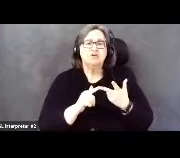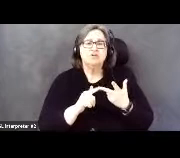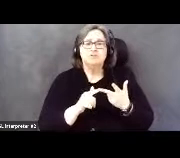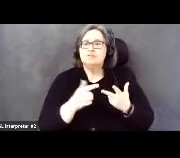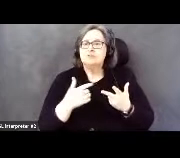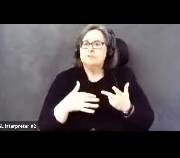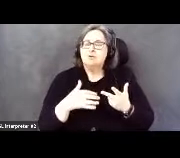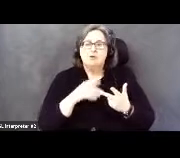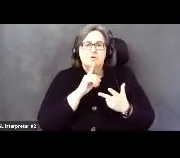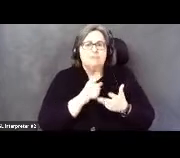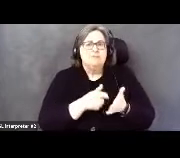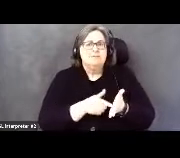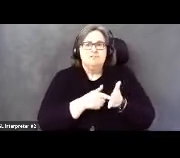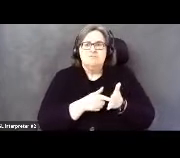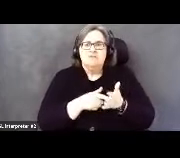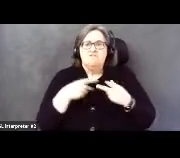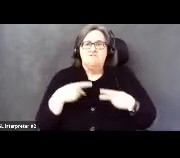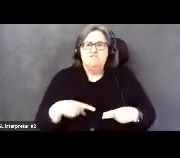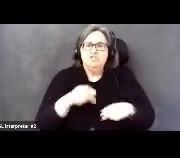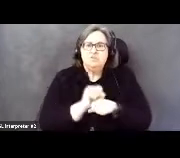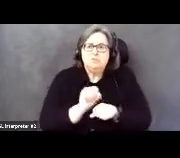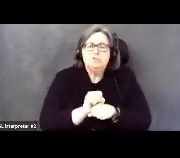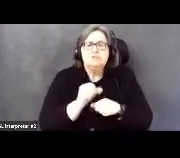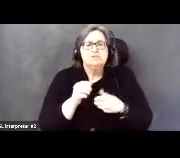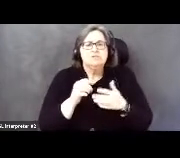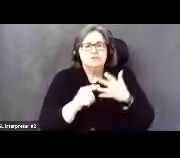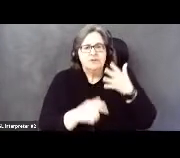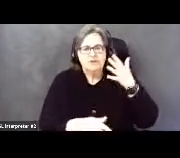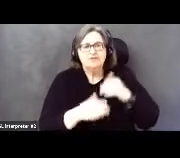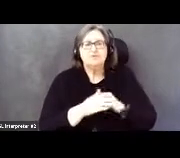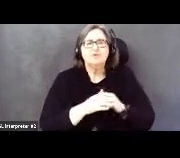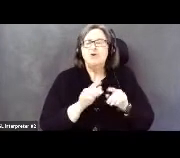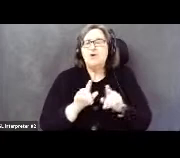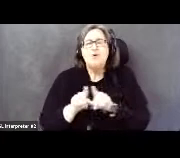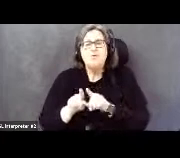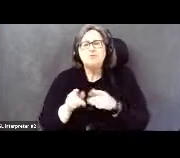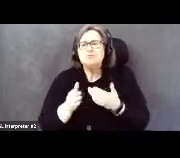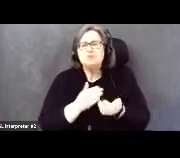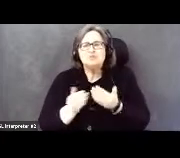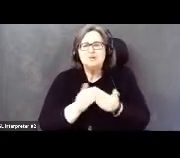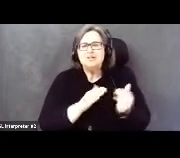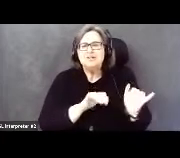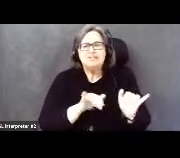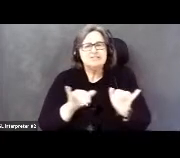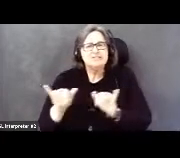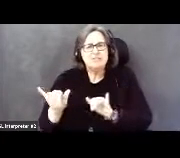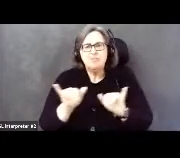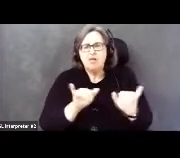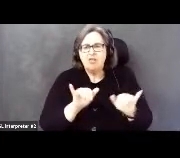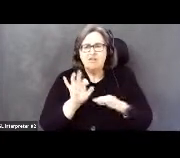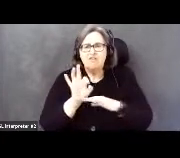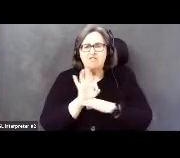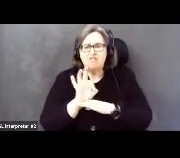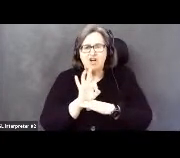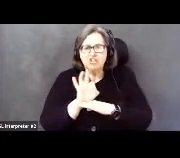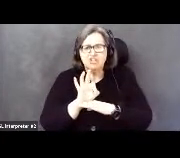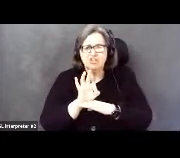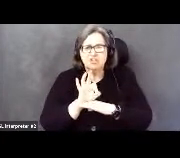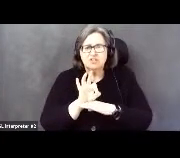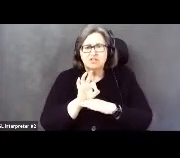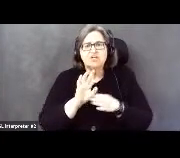jobs, among others. And also despite similar functional status, it discharged from inpatient